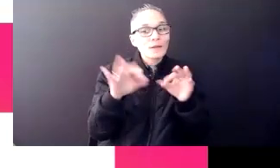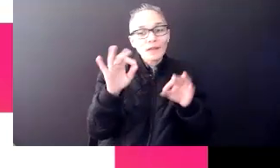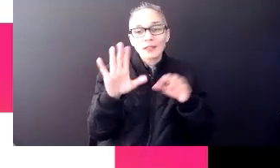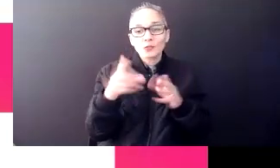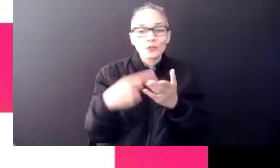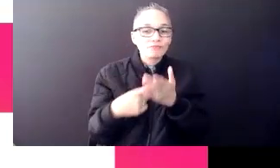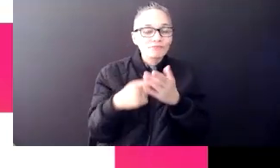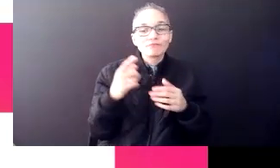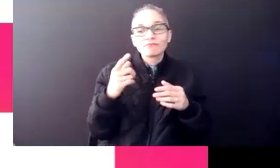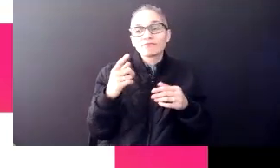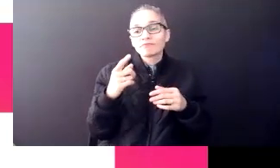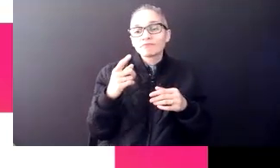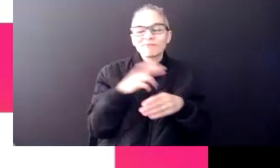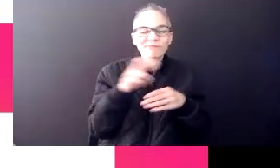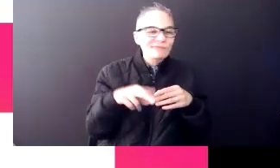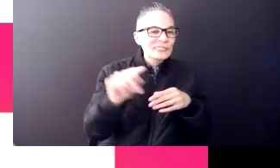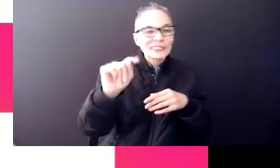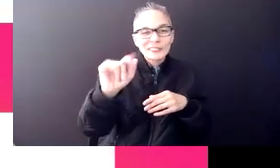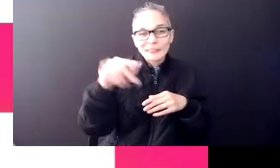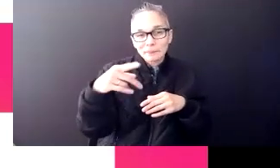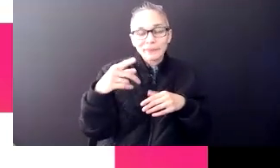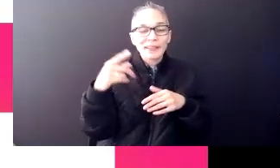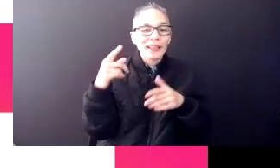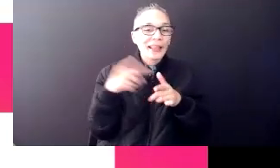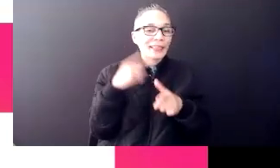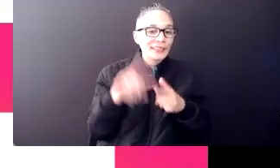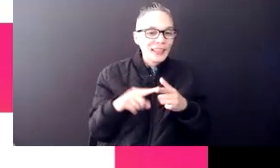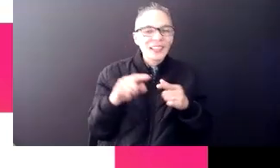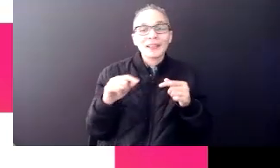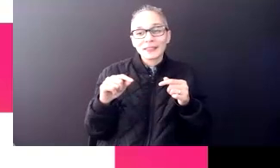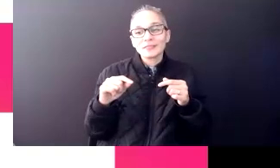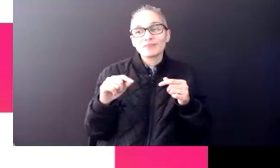about in, with your, you know, your, colleagues in your breakout room.